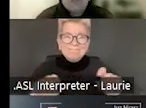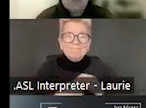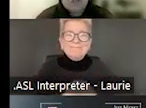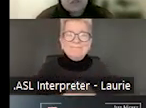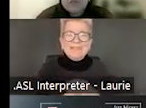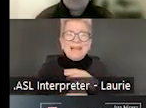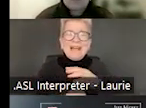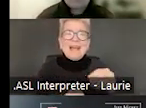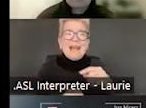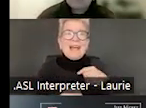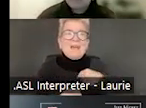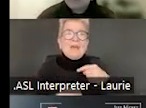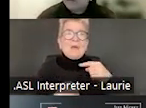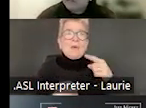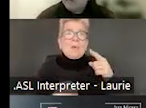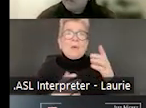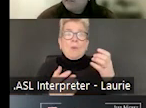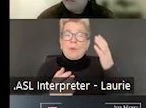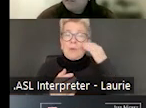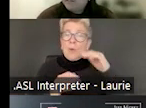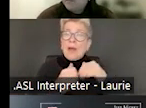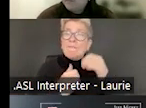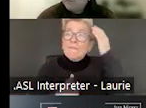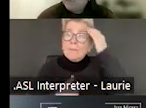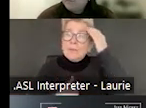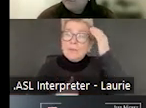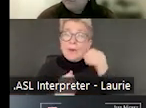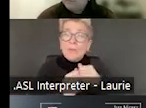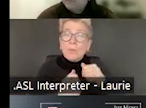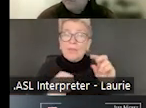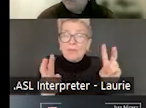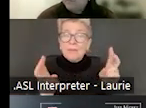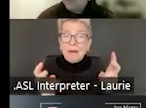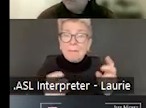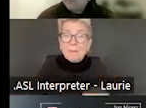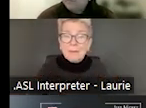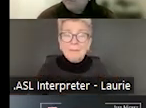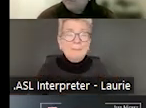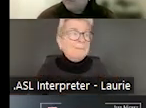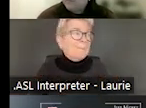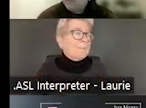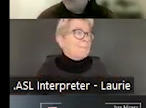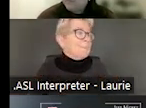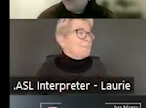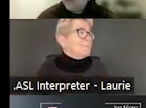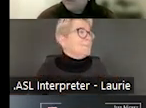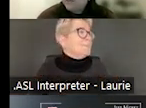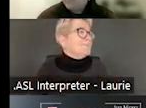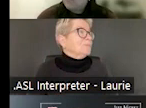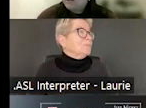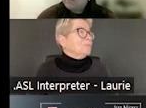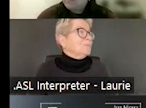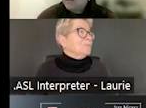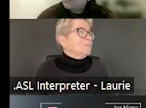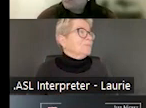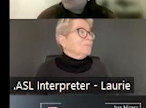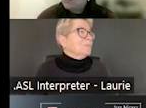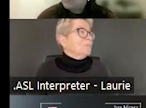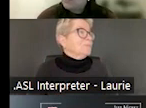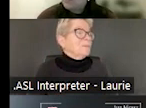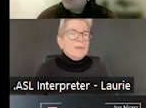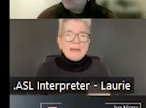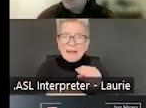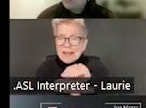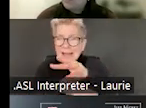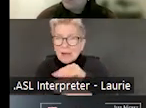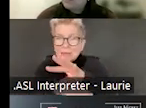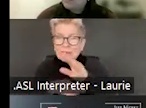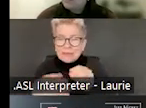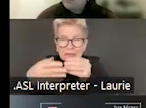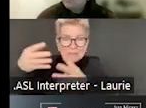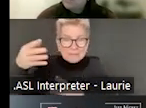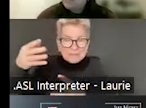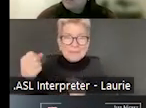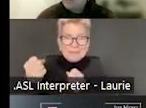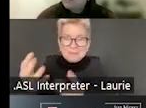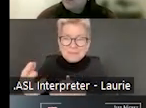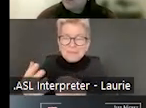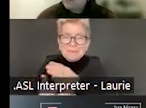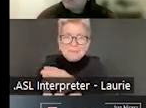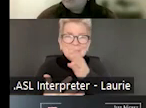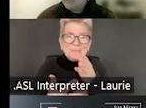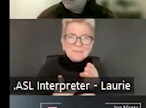how familiar you are with this topic. We have quite a few counselors, community liaisons,